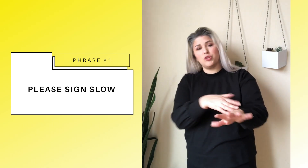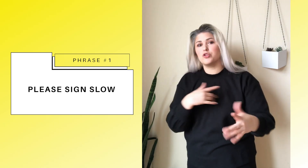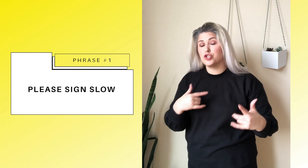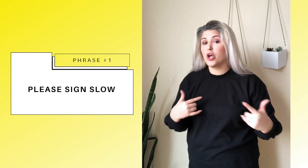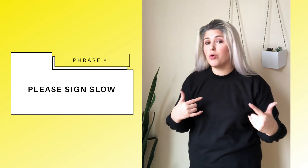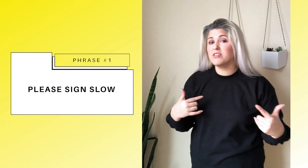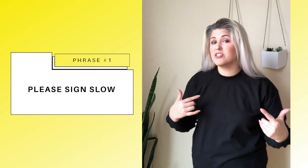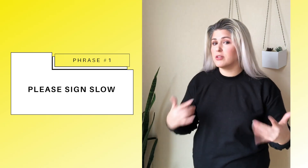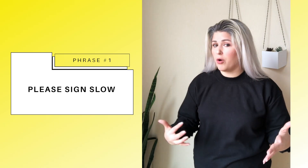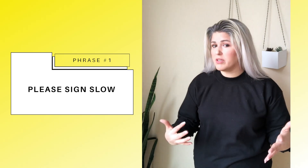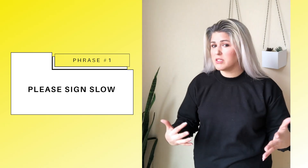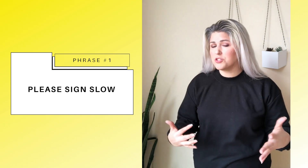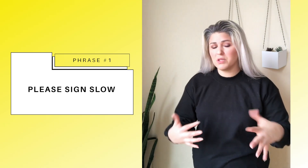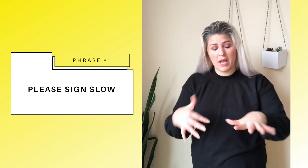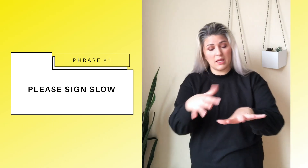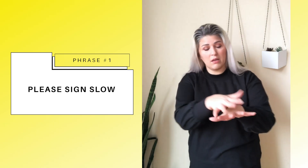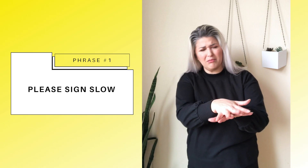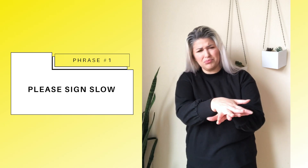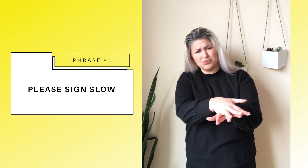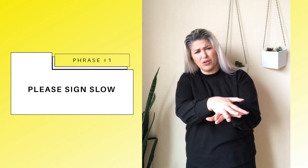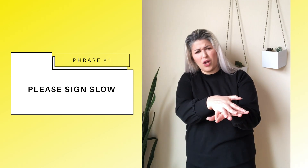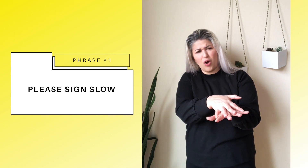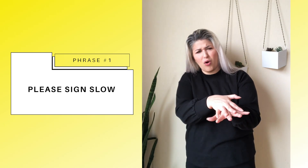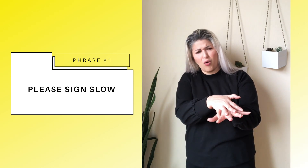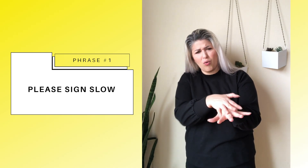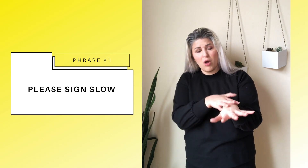So you can show the slowness that you would like here. Hello,